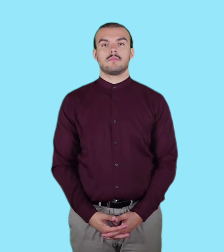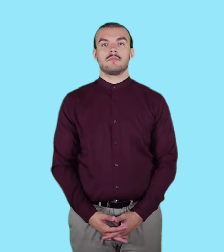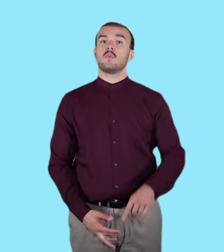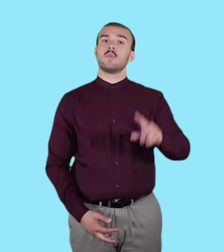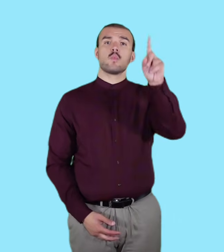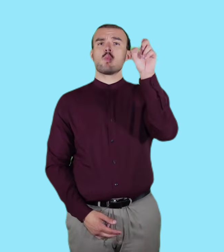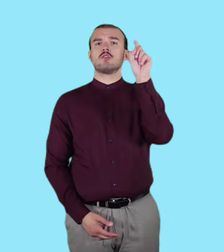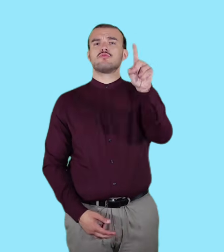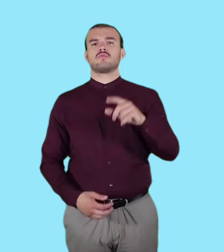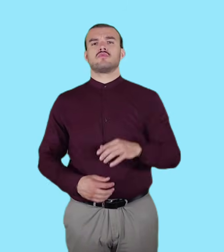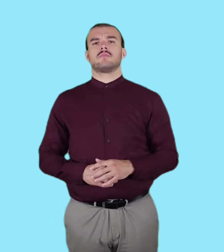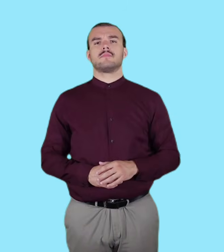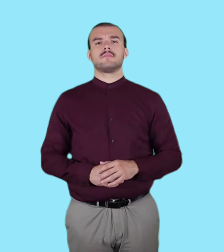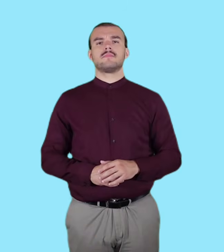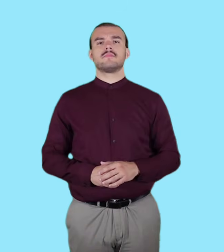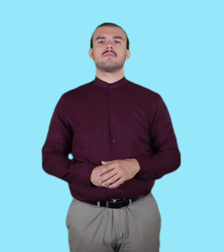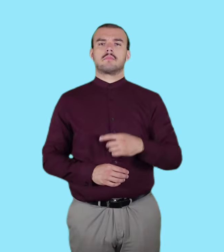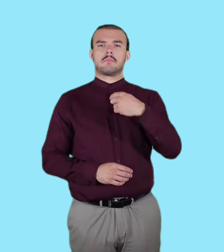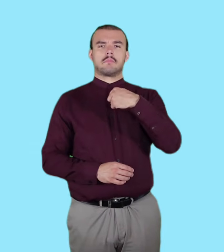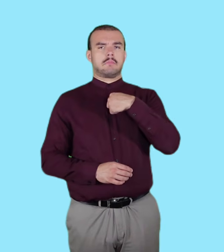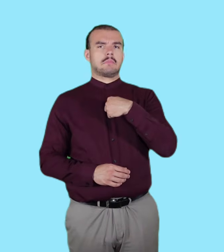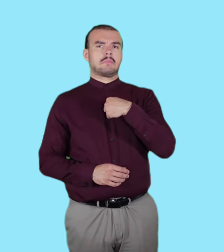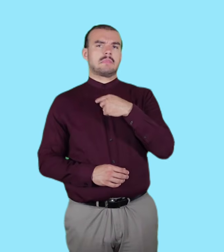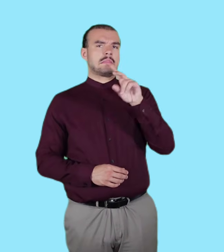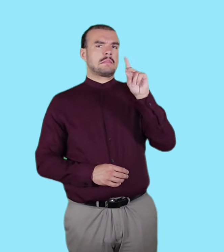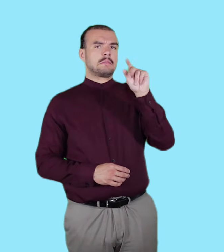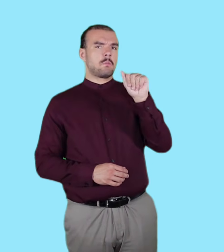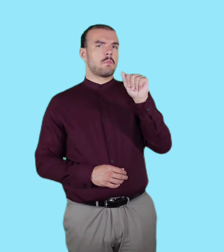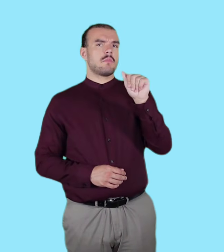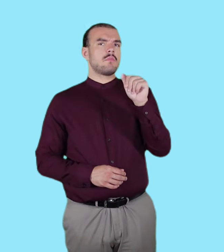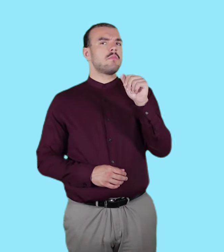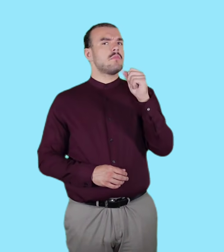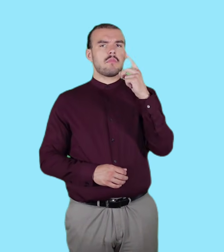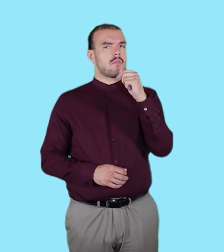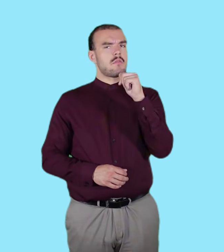Question: I am disabled, but not on SSI or SSDI.